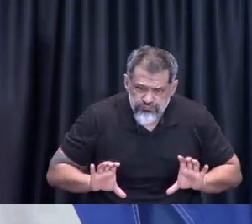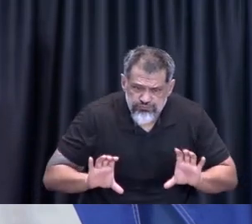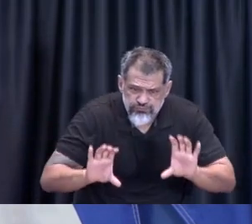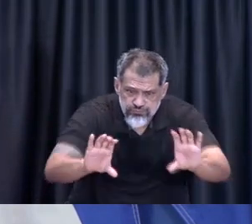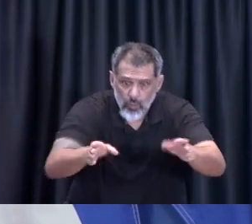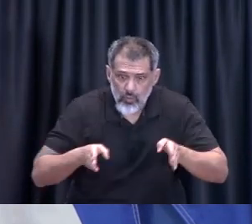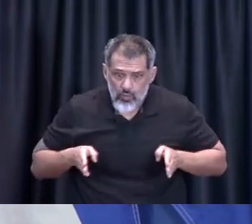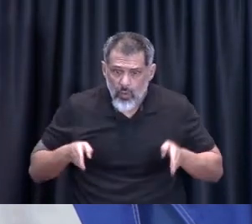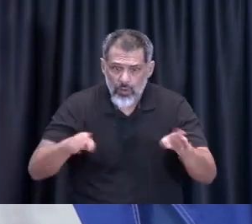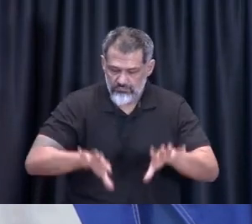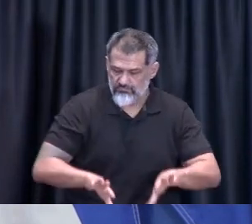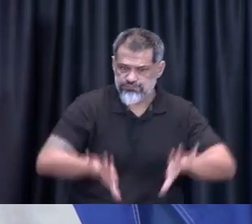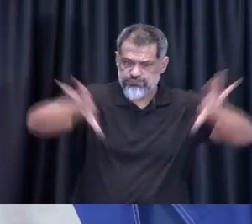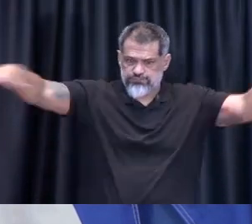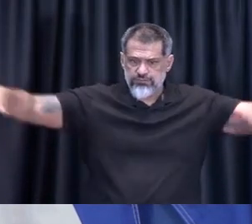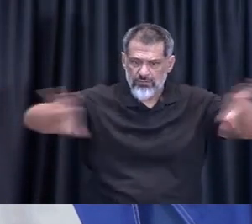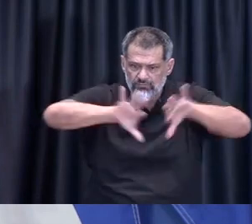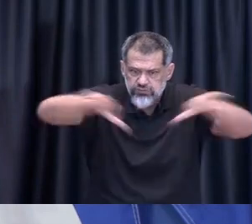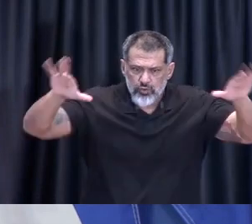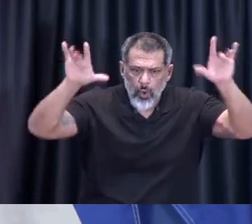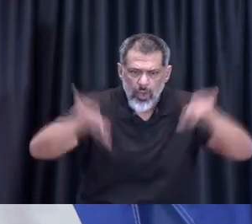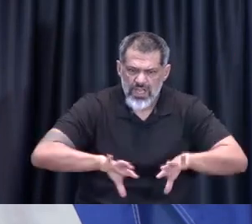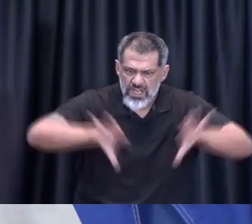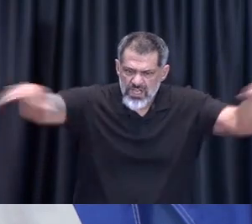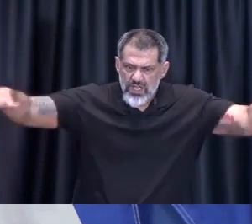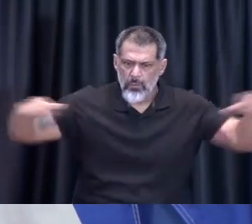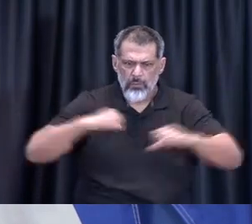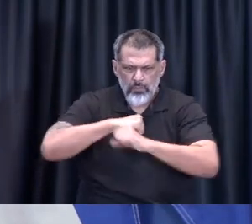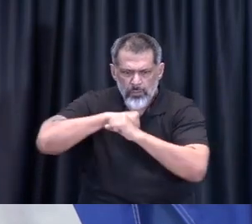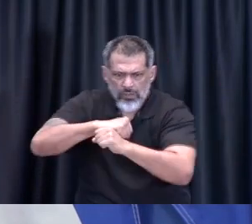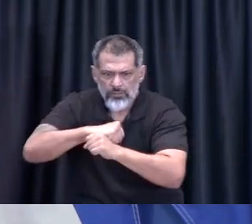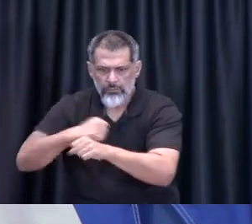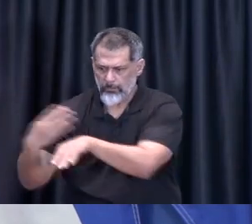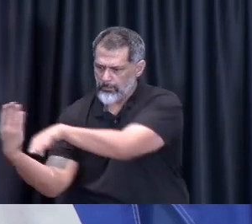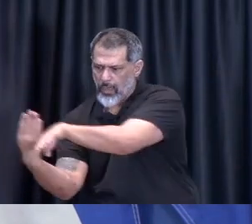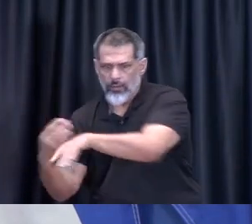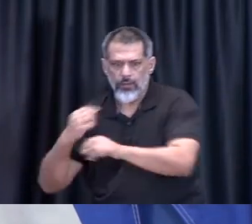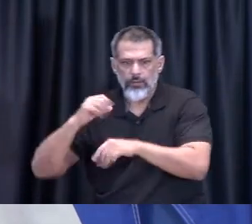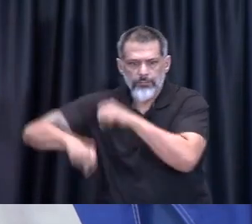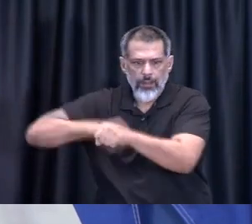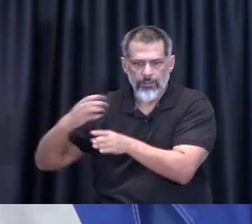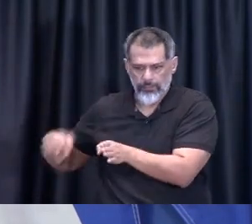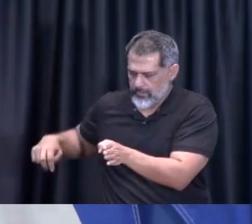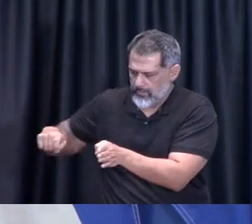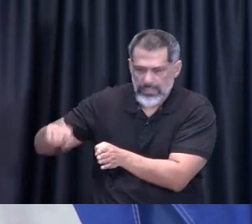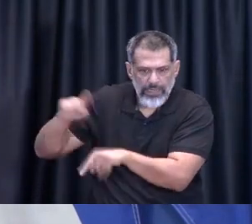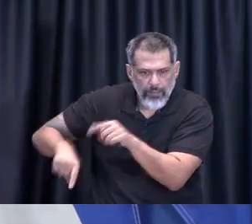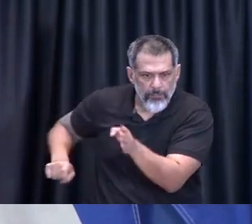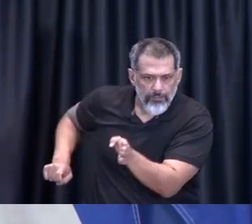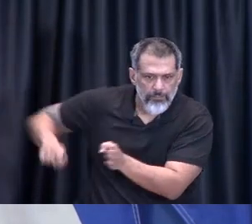Can you address that, please? Yes. Thank you, David. The first thing to note is that, you know, I understand there's some